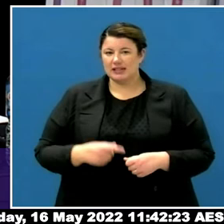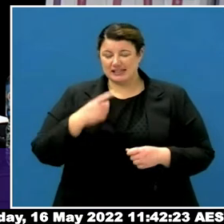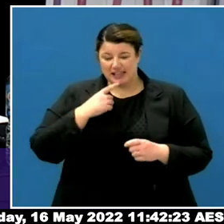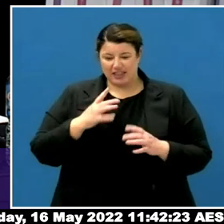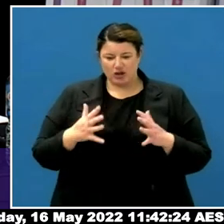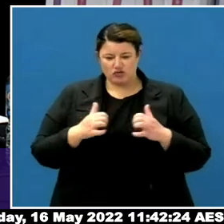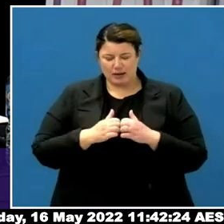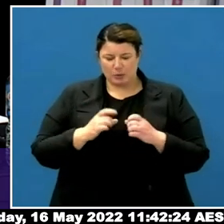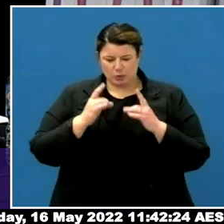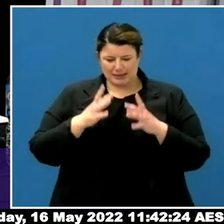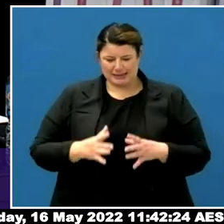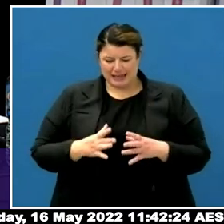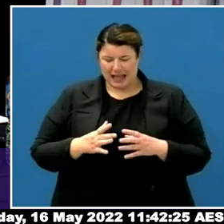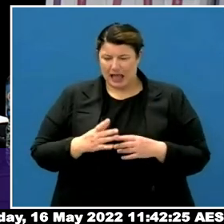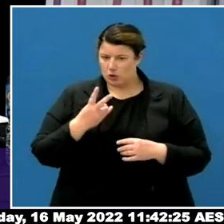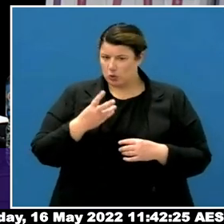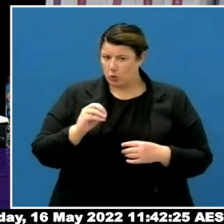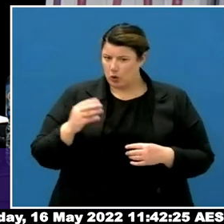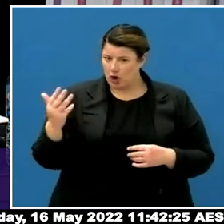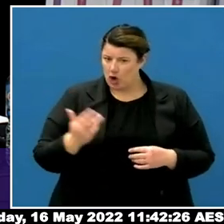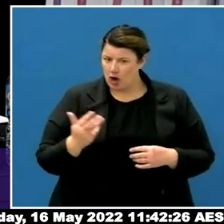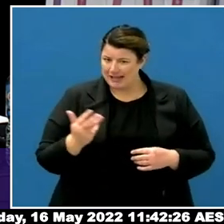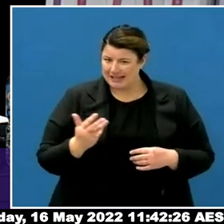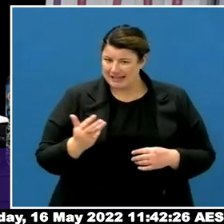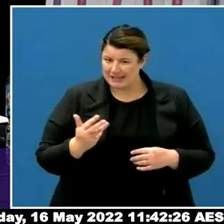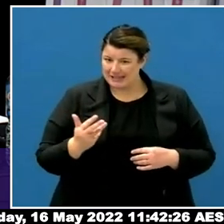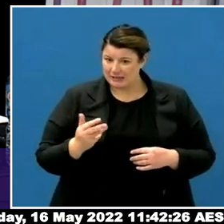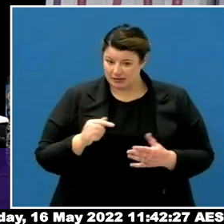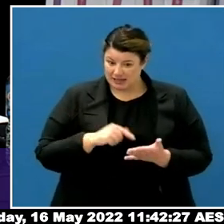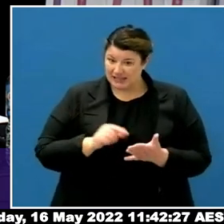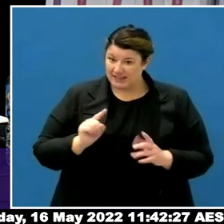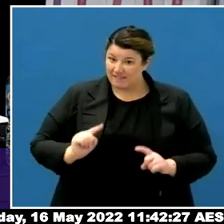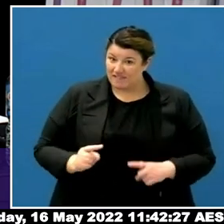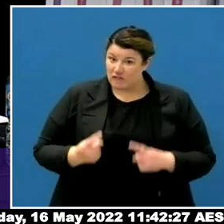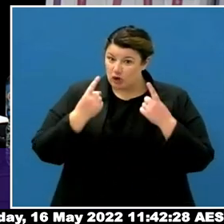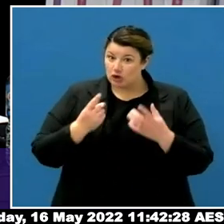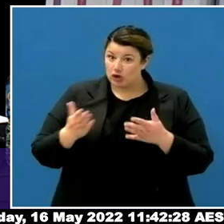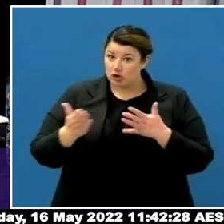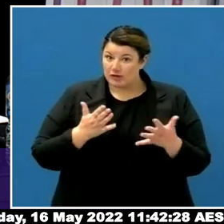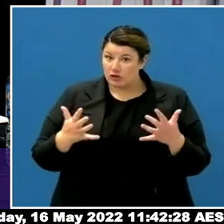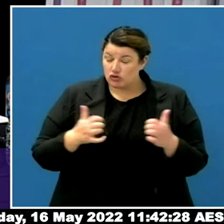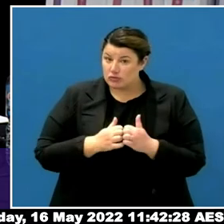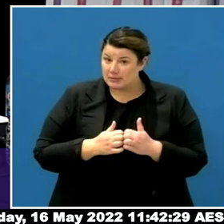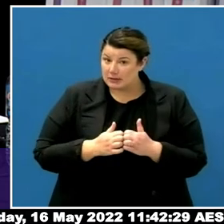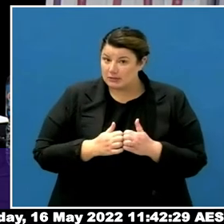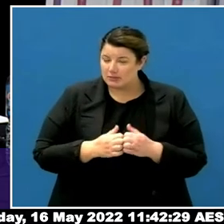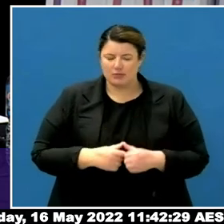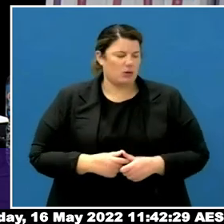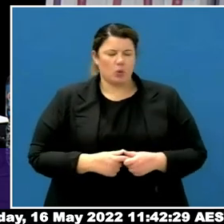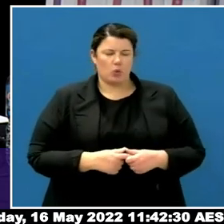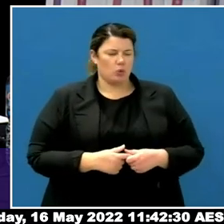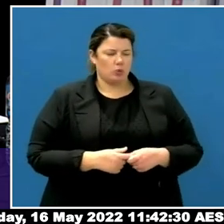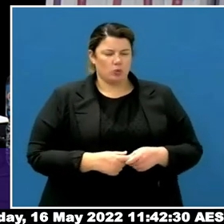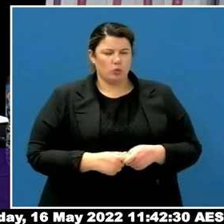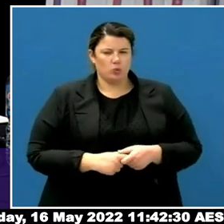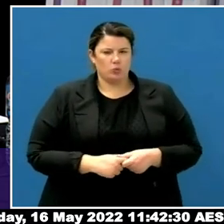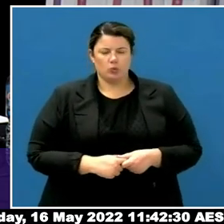2019. Was this the first service agreement? No. CHAIR: That you entered into? No. CHAIR: So there was one, was there-